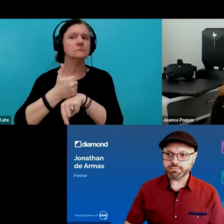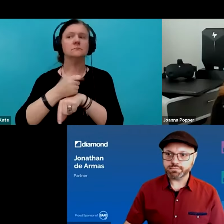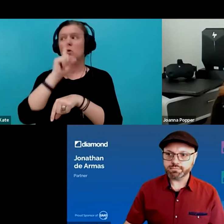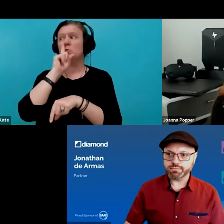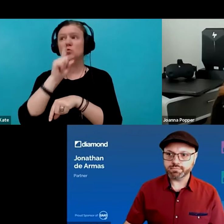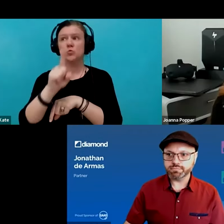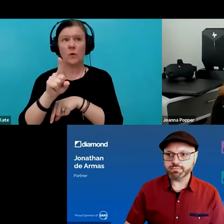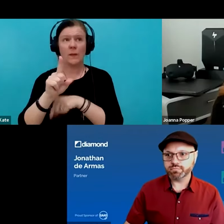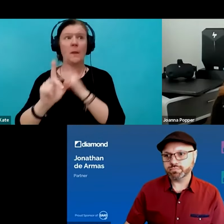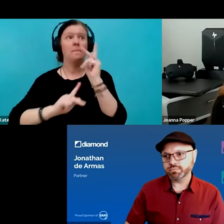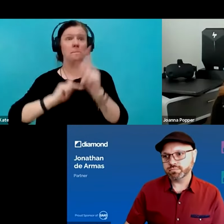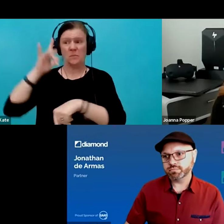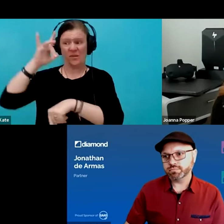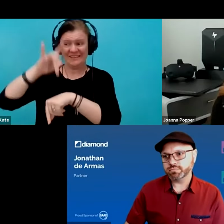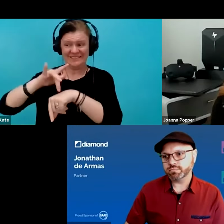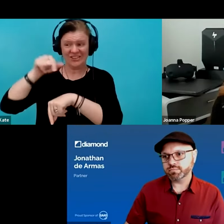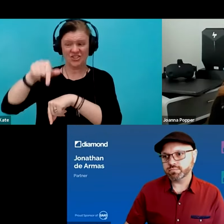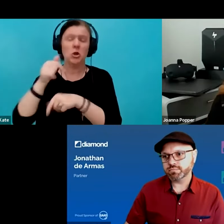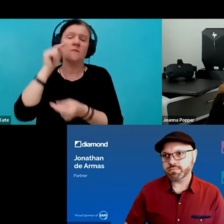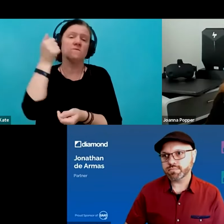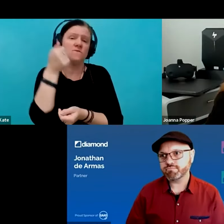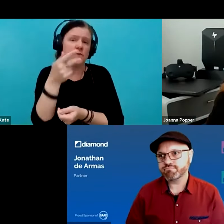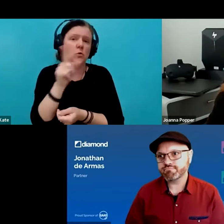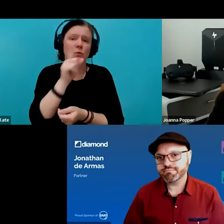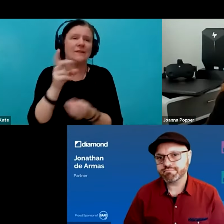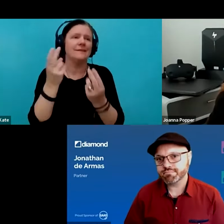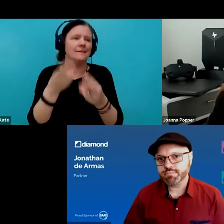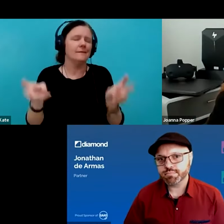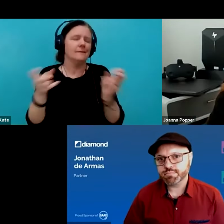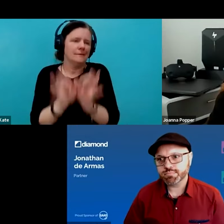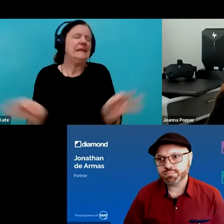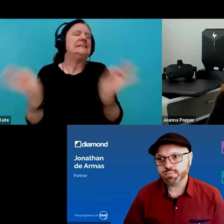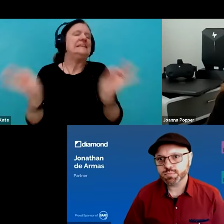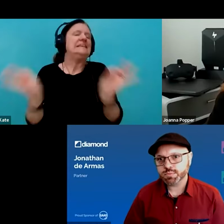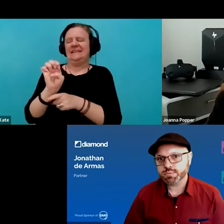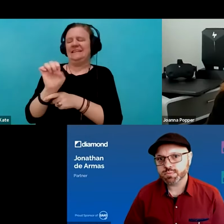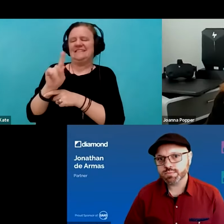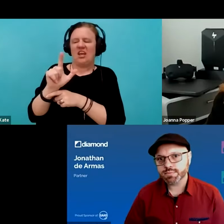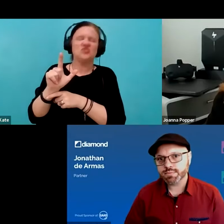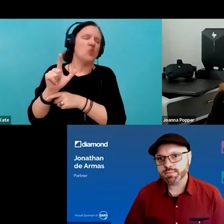stage as possible. So only essential personnel. That means the people that are participating and capture